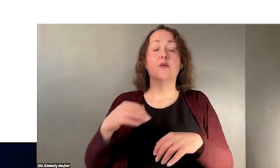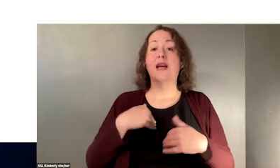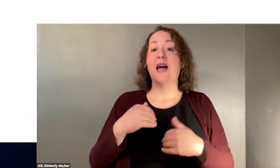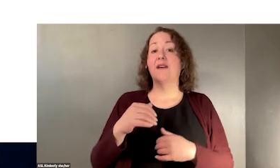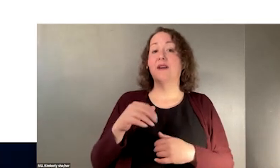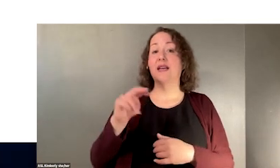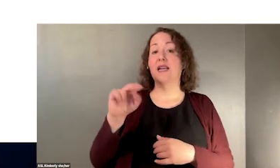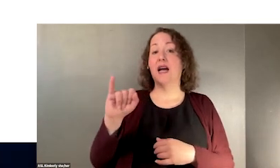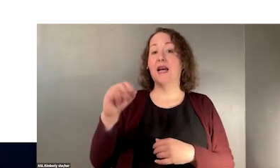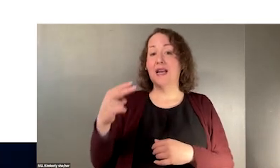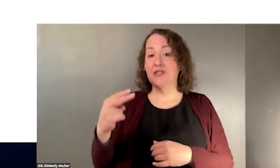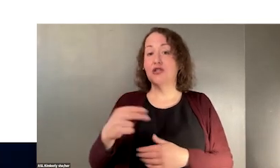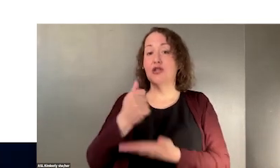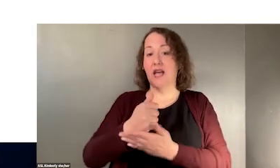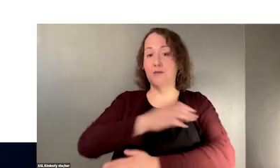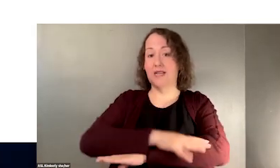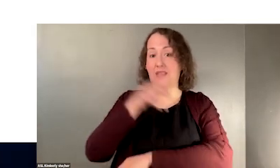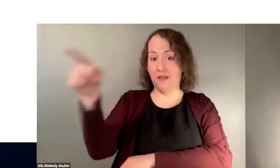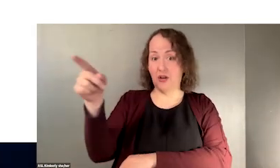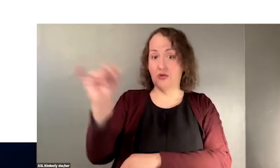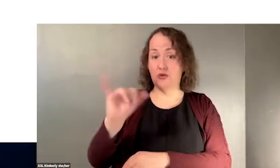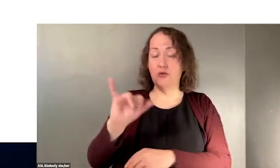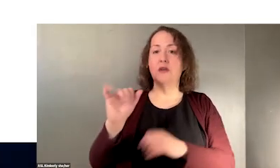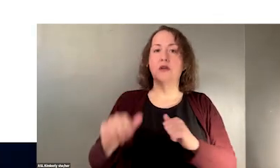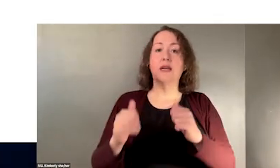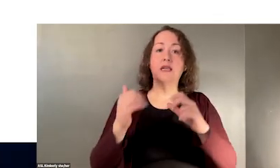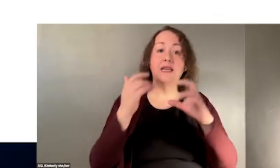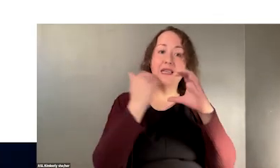and you can email or you can create a ticket.